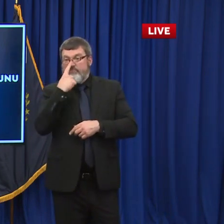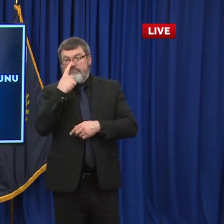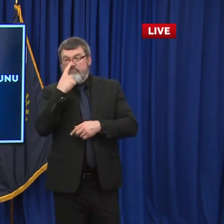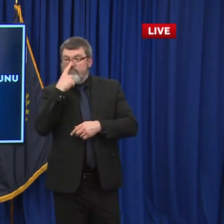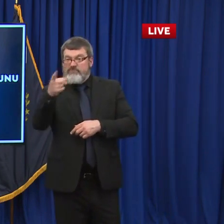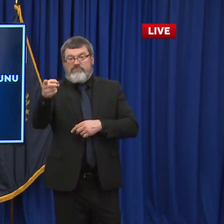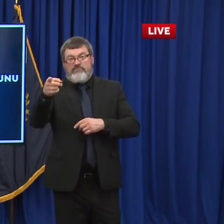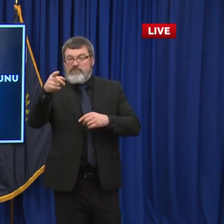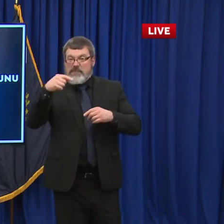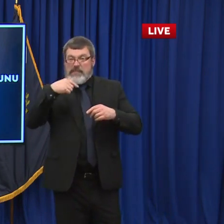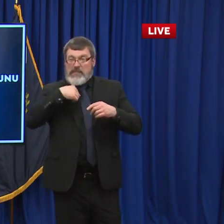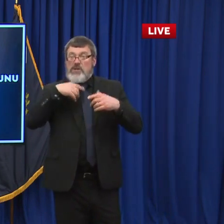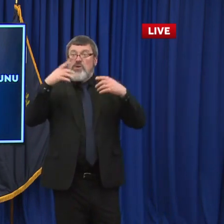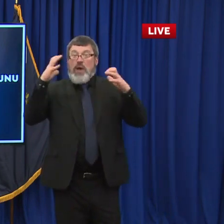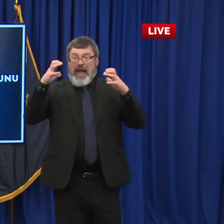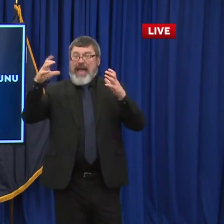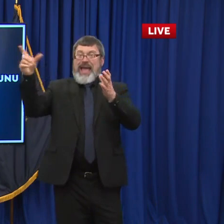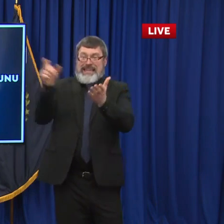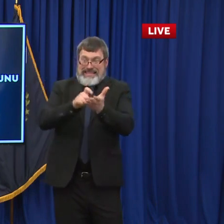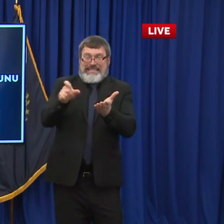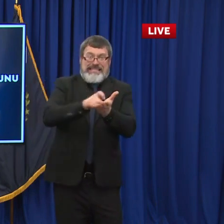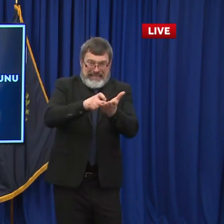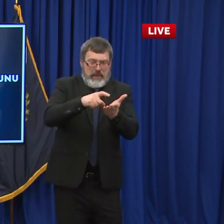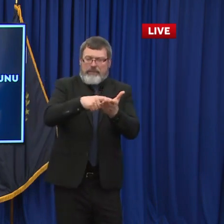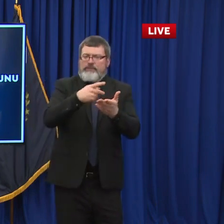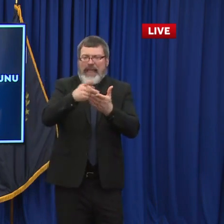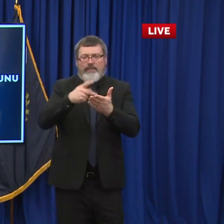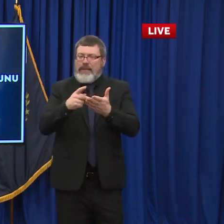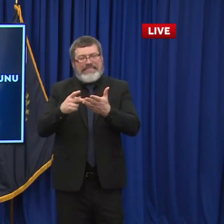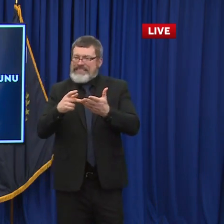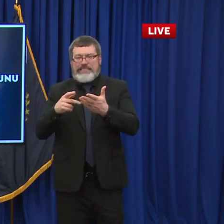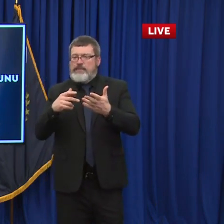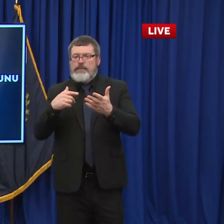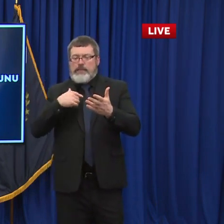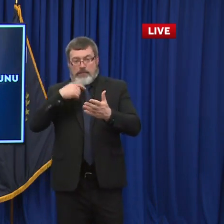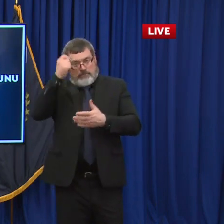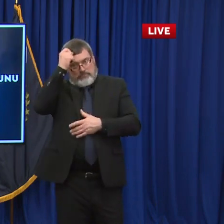GOV. SUNUN THE CARDS WERE AROUND THE CONCEPT OF SCHOOLS.